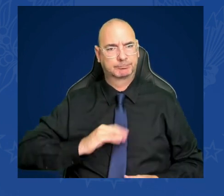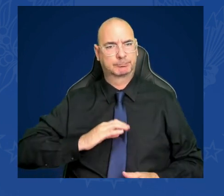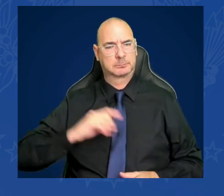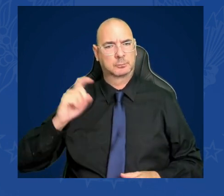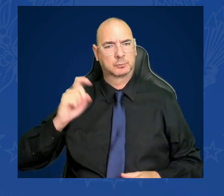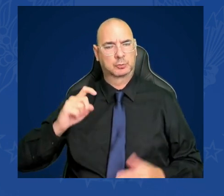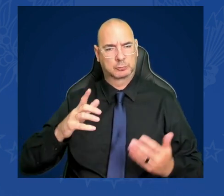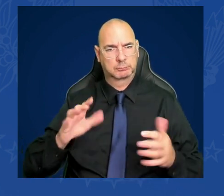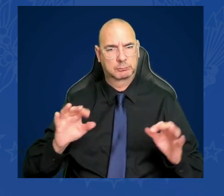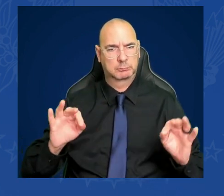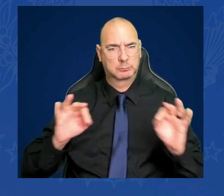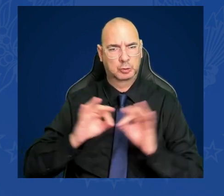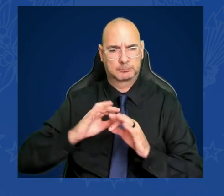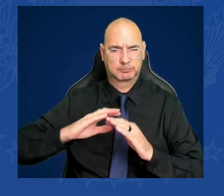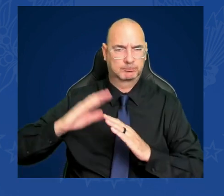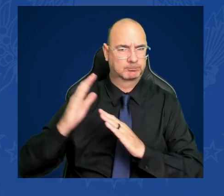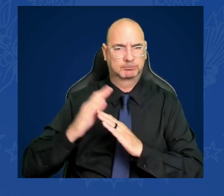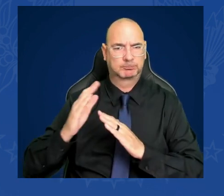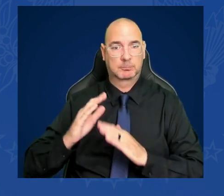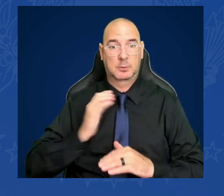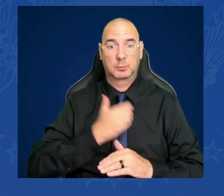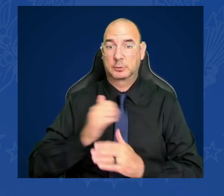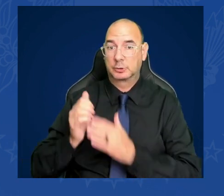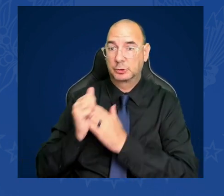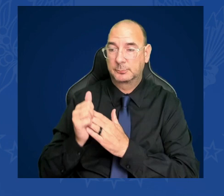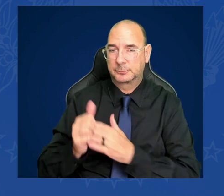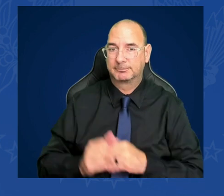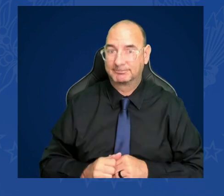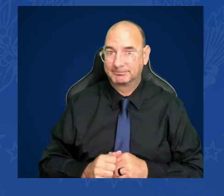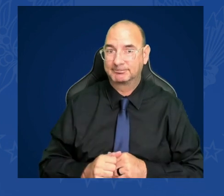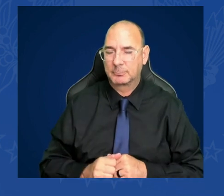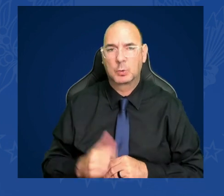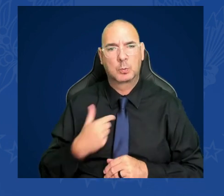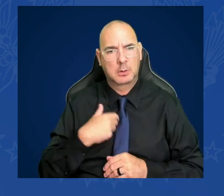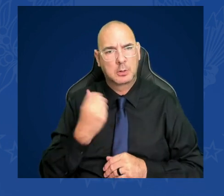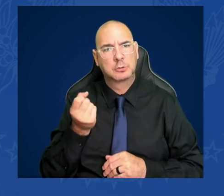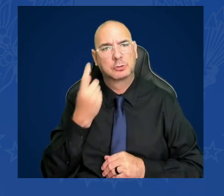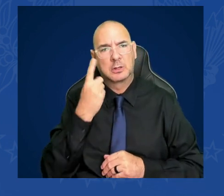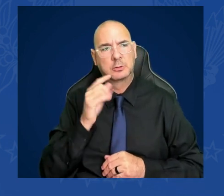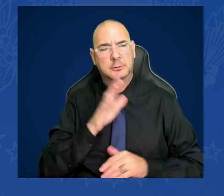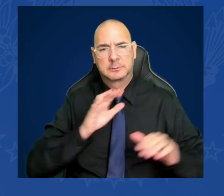We understand the sacrifices you and your loved ones make in the pursuit of military service.